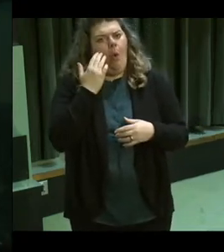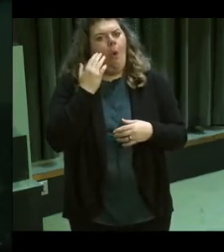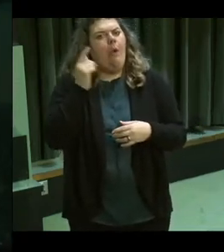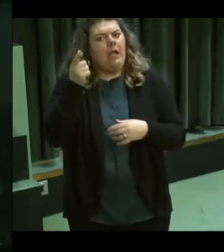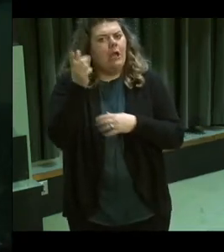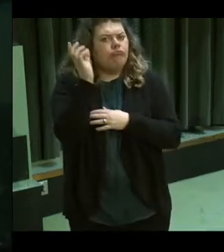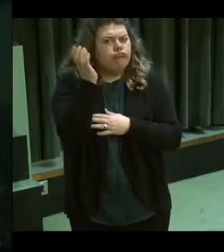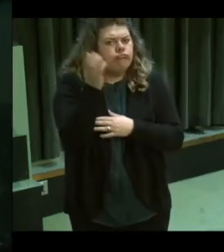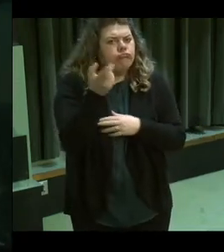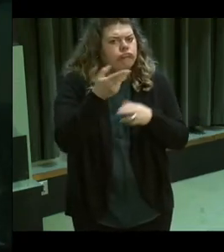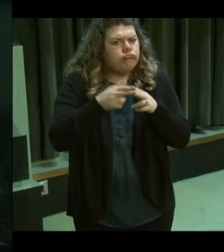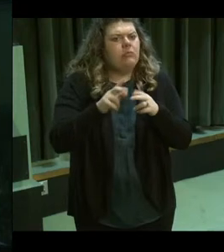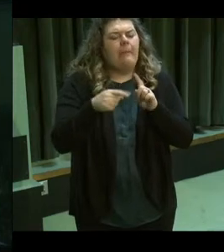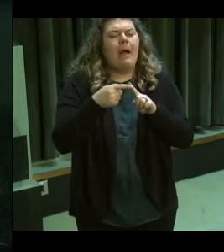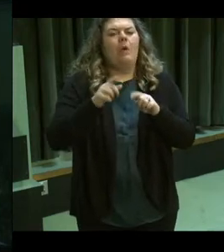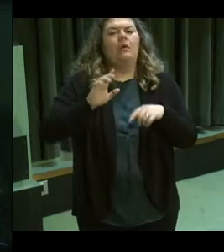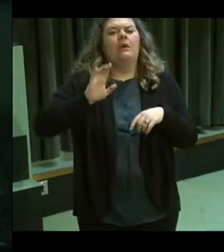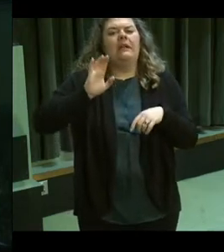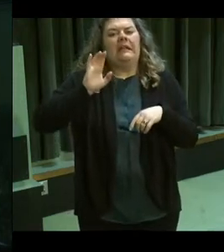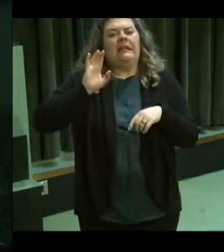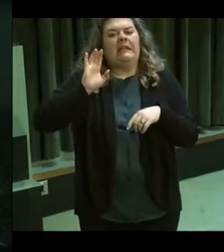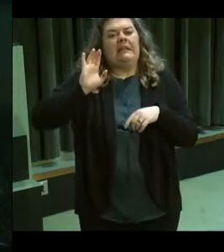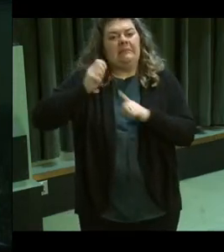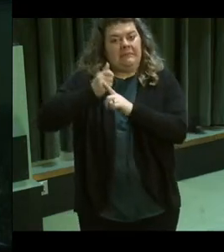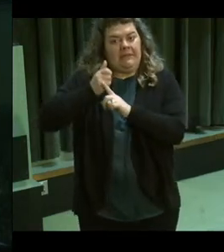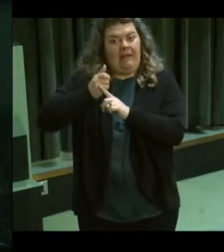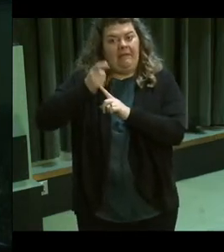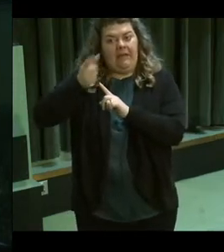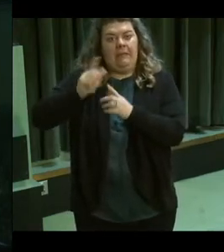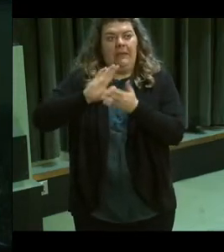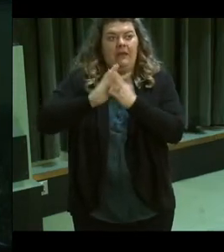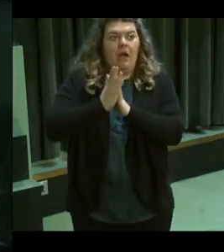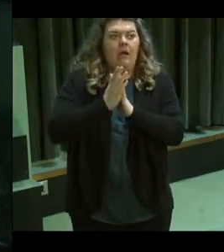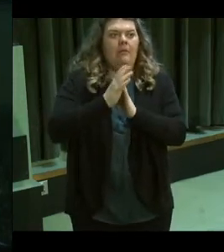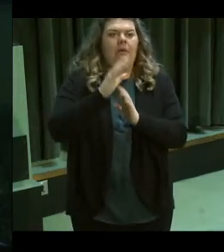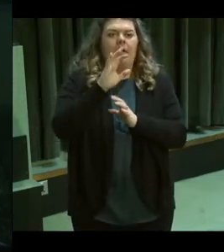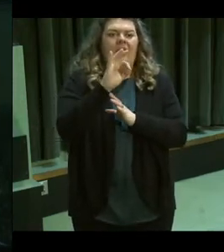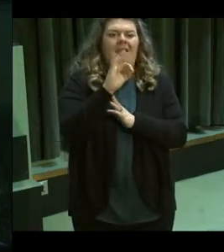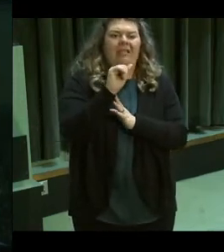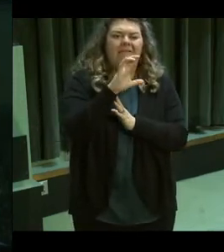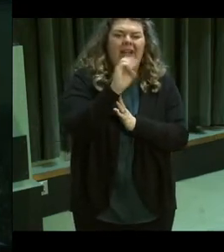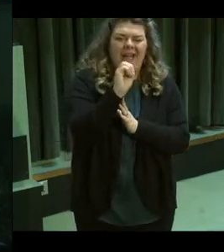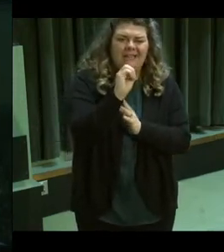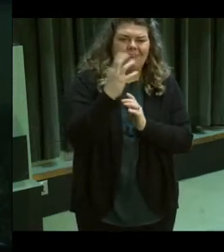mind, I think, at the time, was